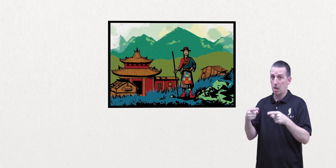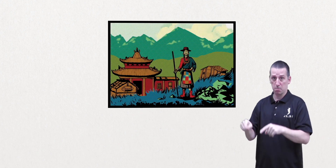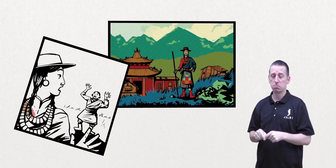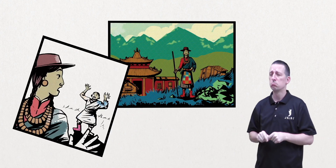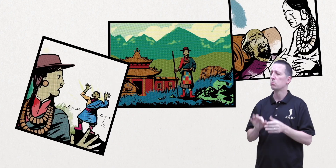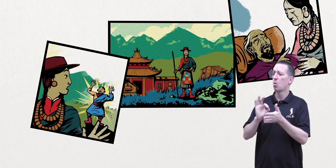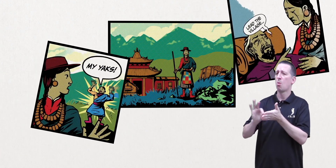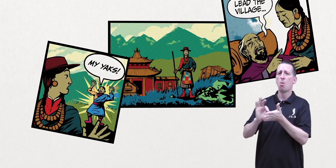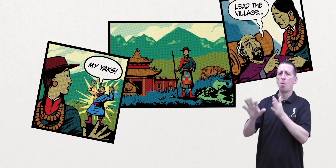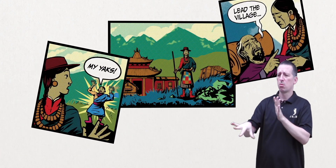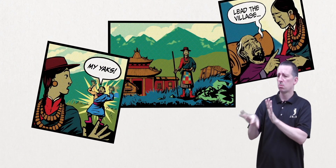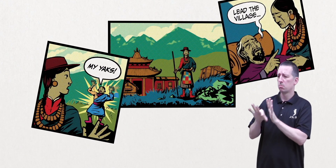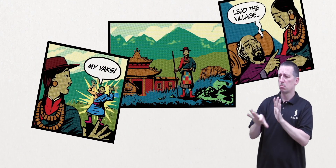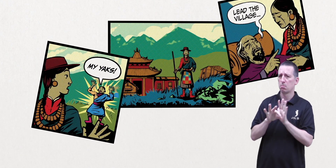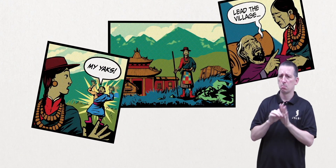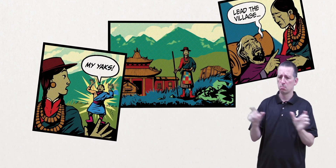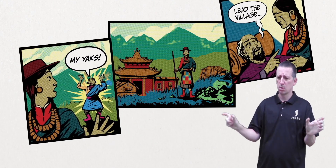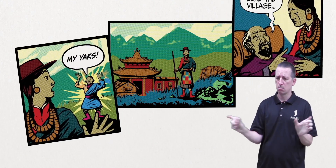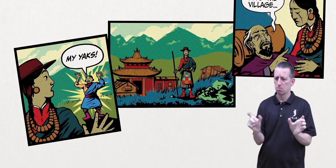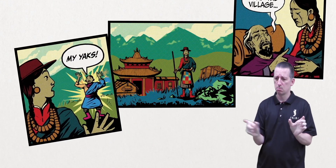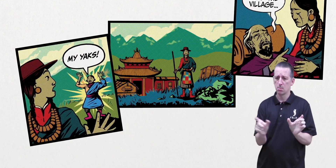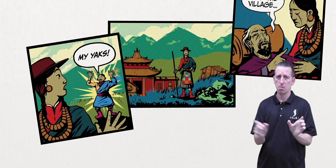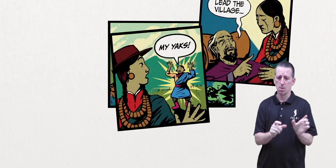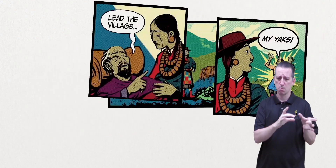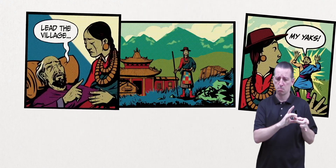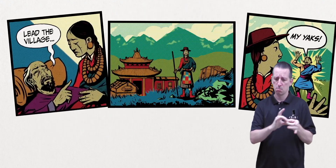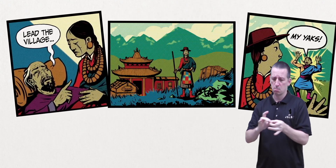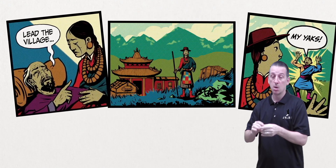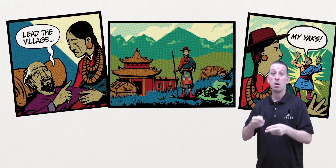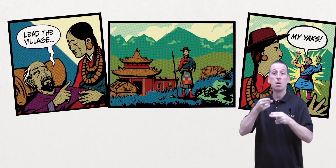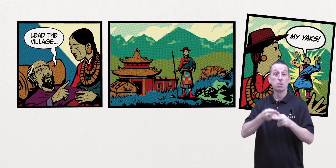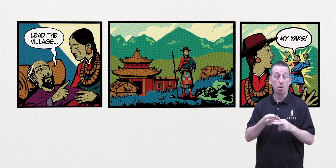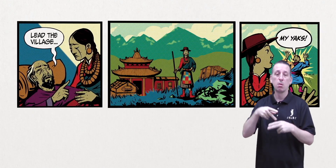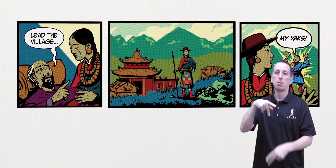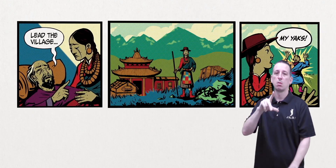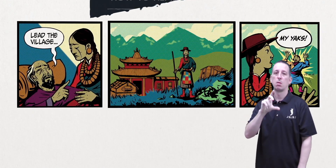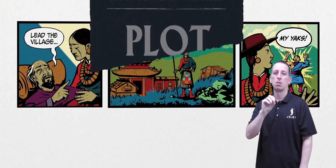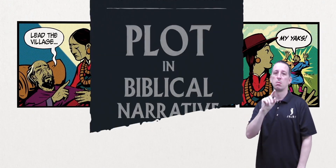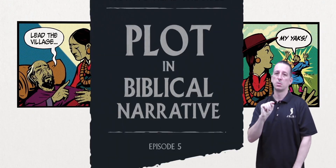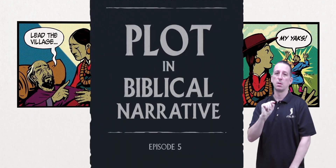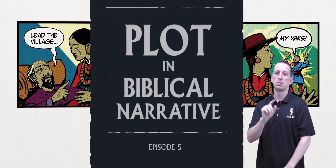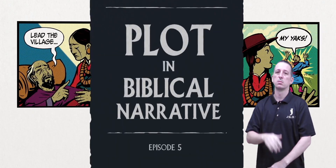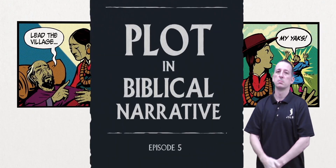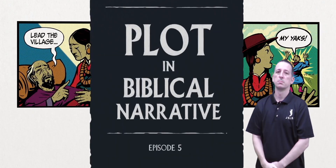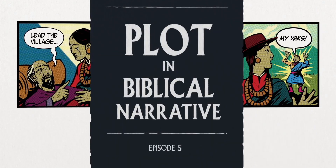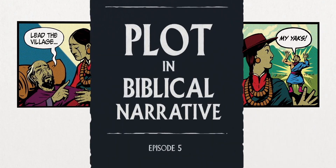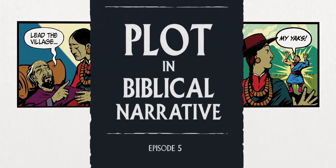through a series of events. And how those events are selected and then arranged by an author, that’s called the plot.